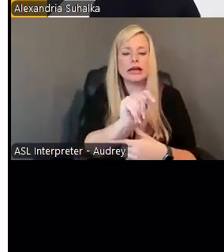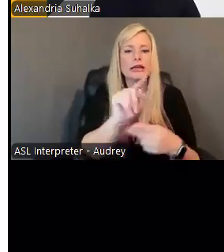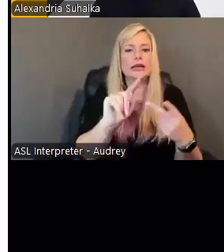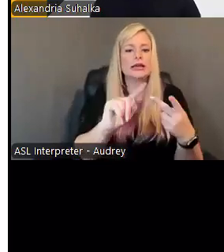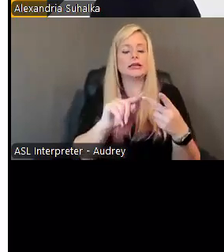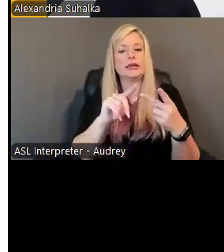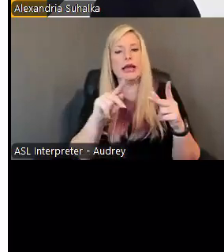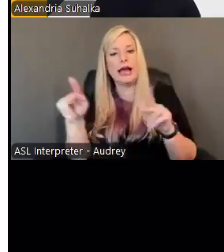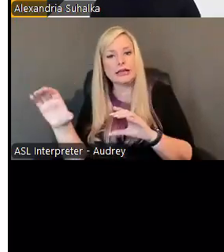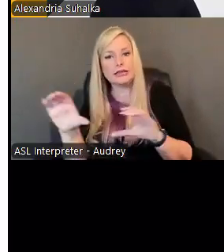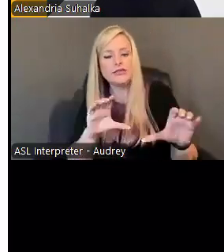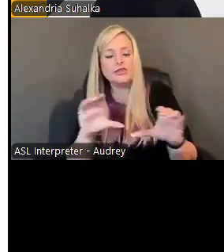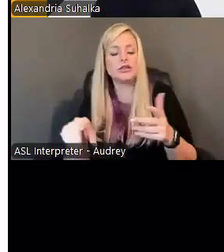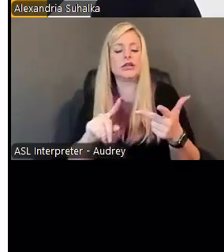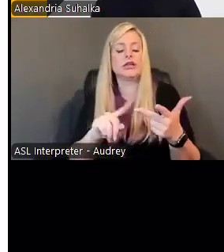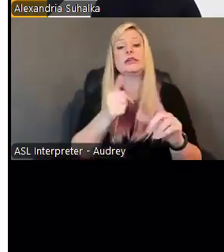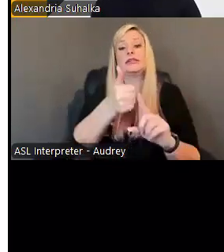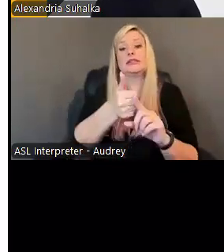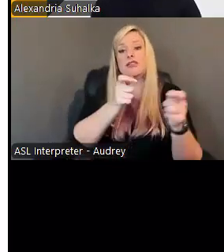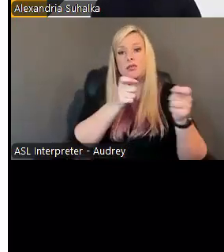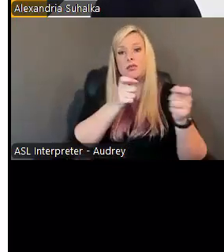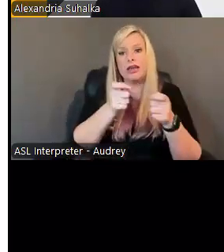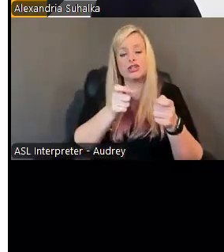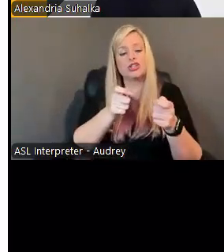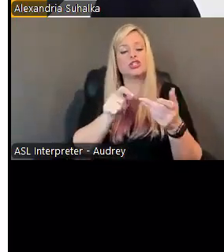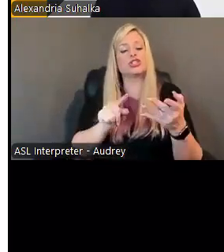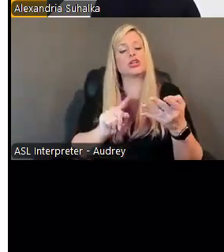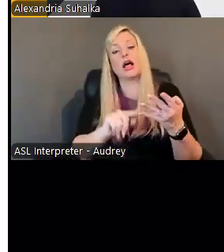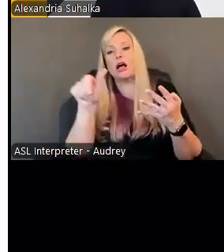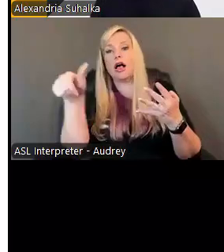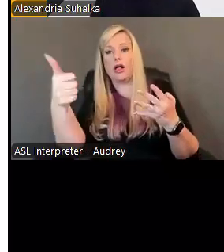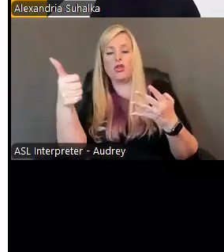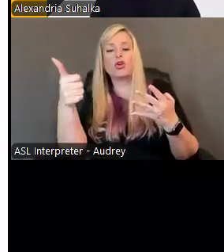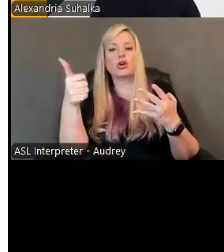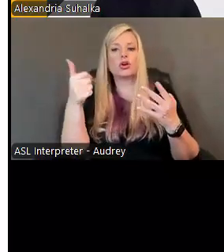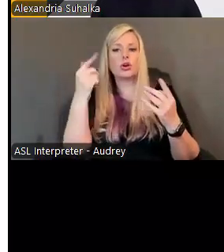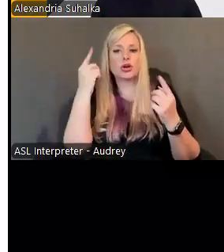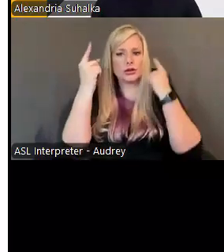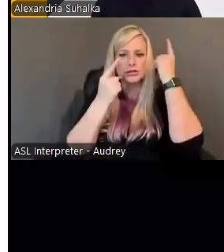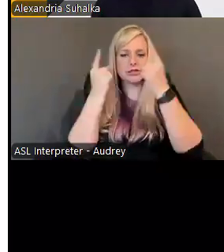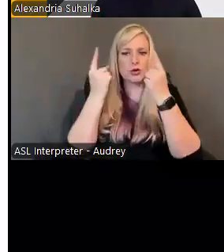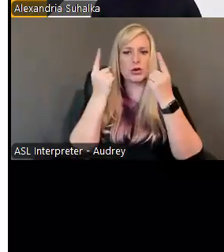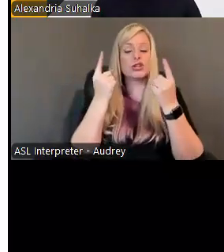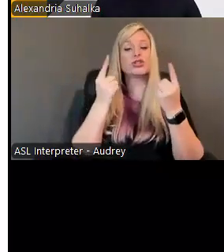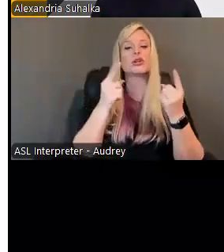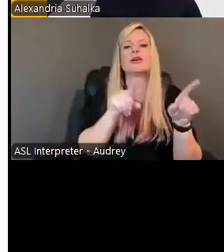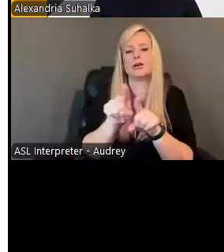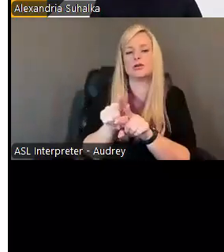self-management, other considerations, and then the format being telehealth versus in-person.